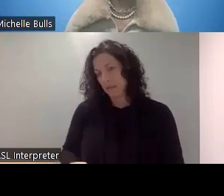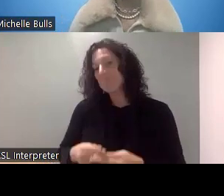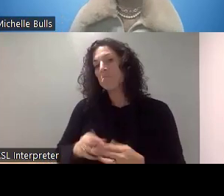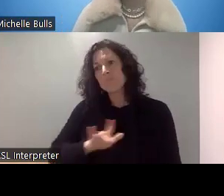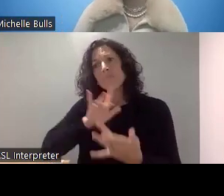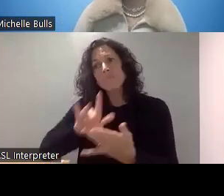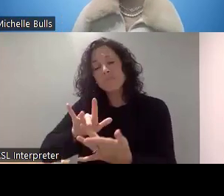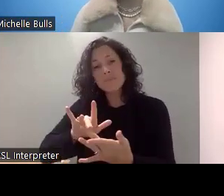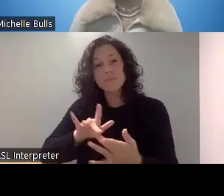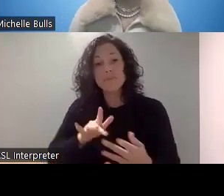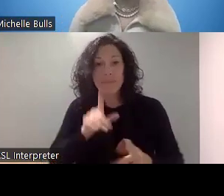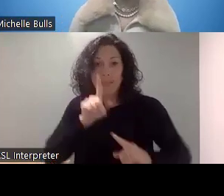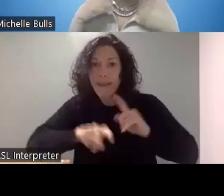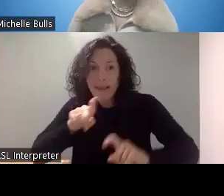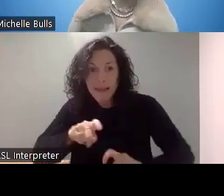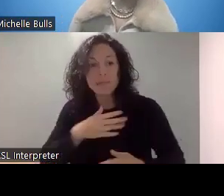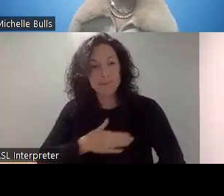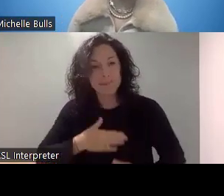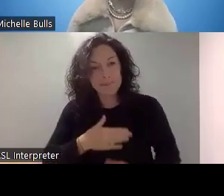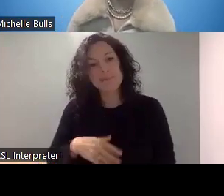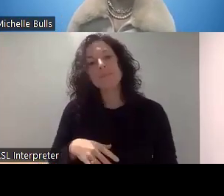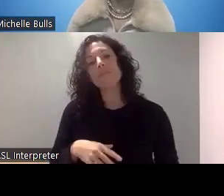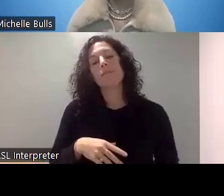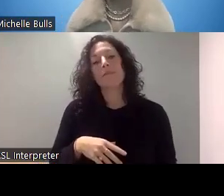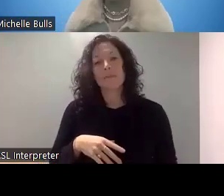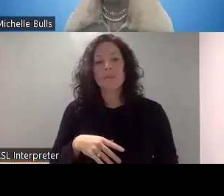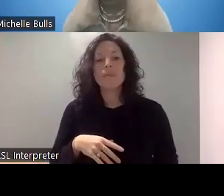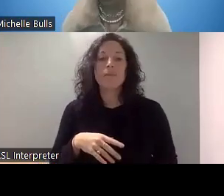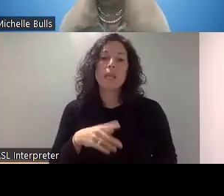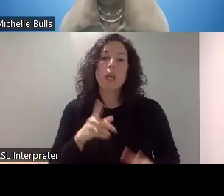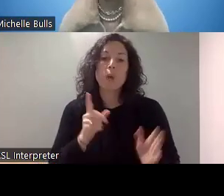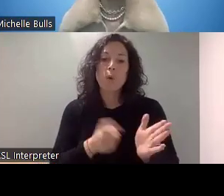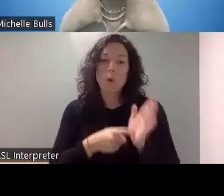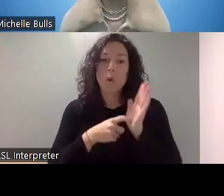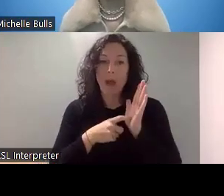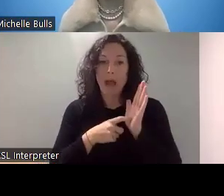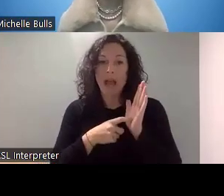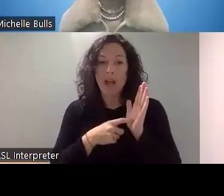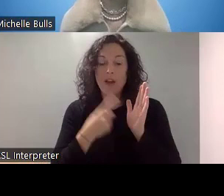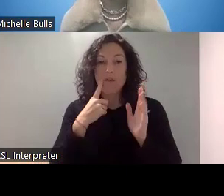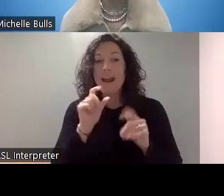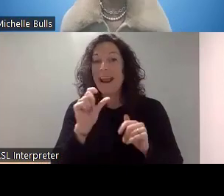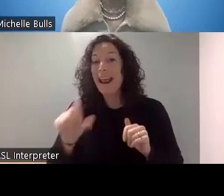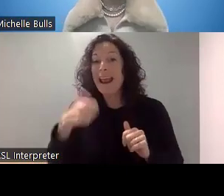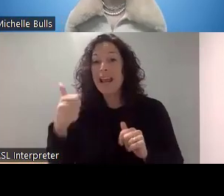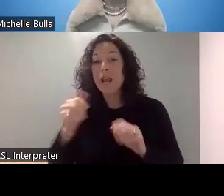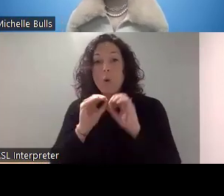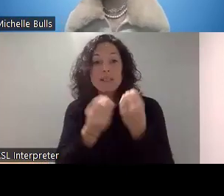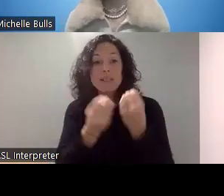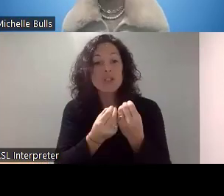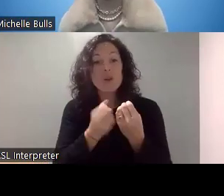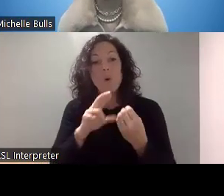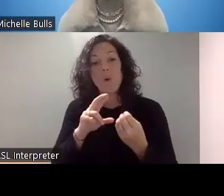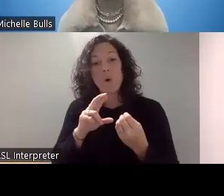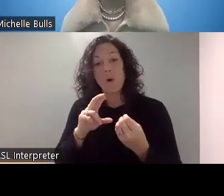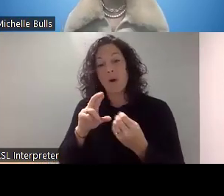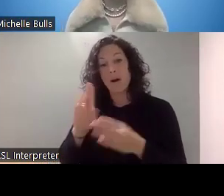that is a requirement in order for any organization or entity to do business with the federal government,